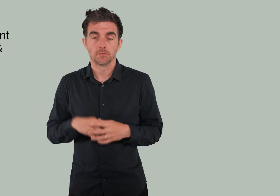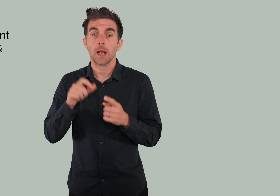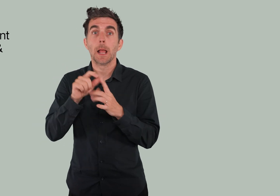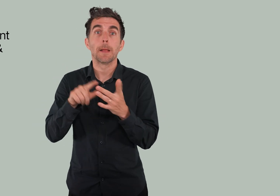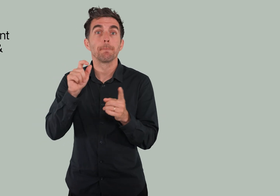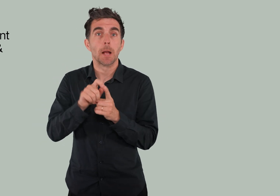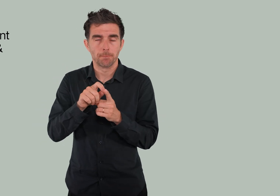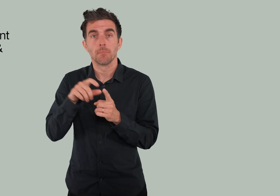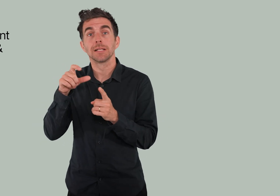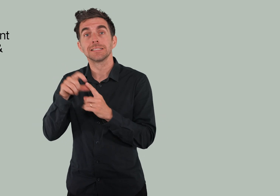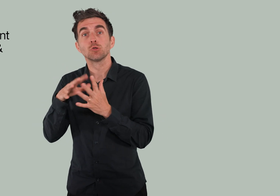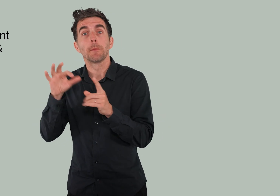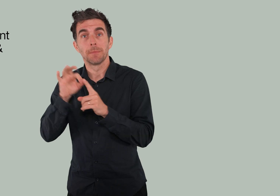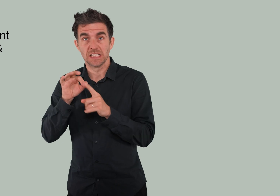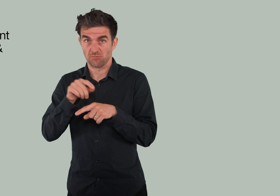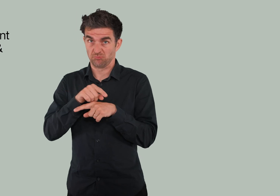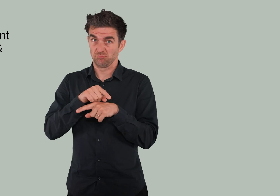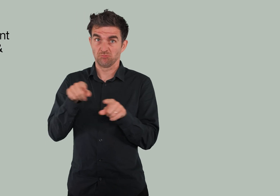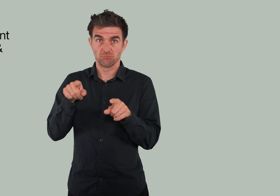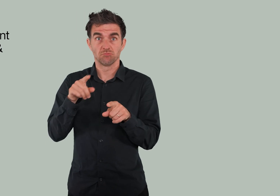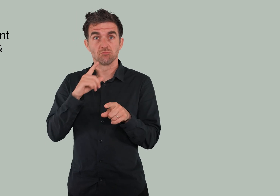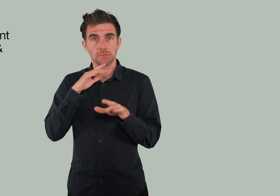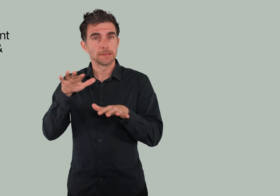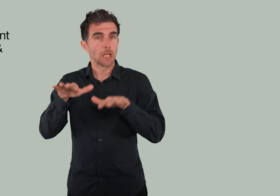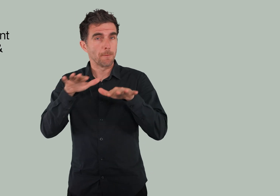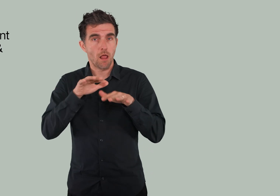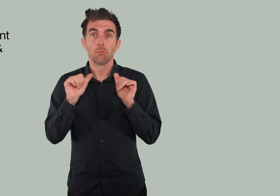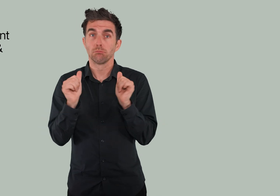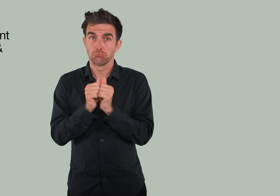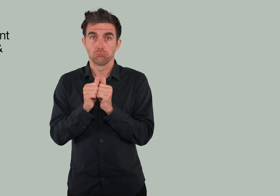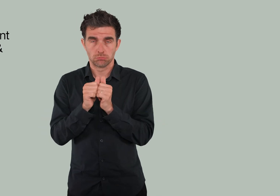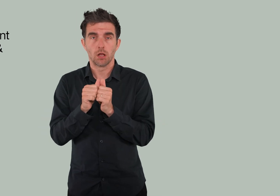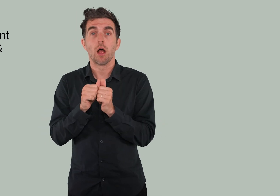6.6 PIP and DWP customers overall again similarly agreed that: